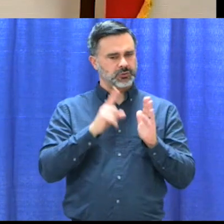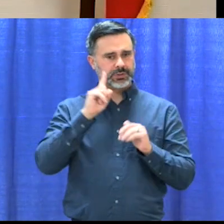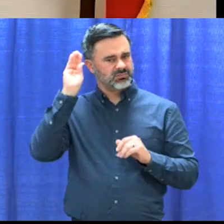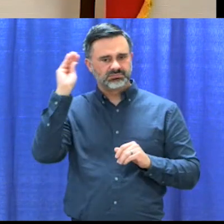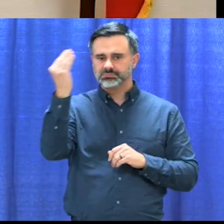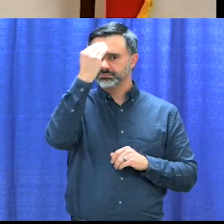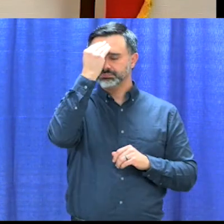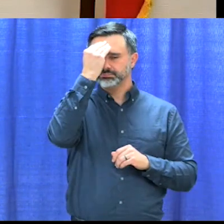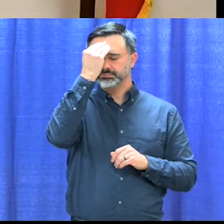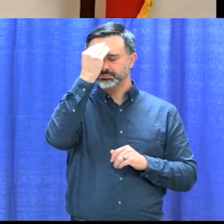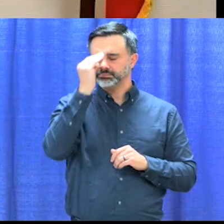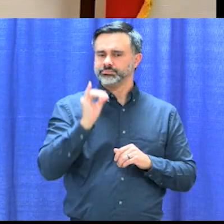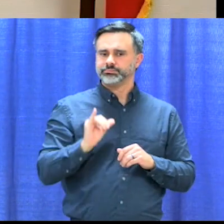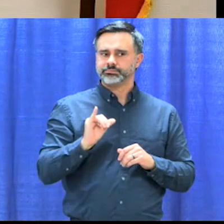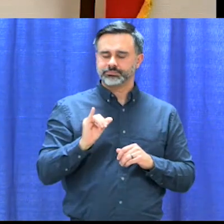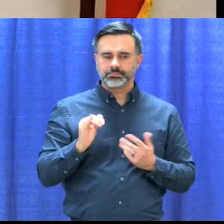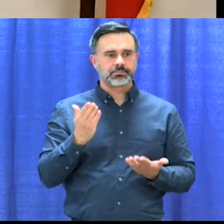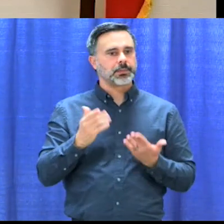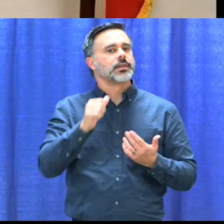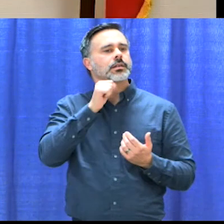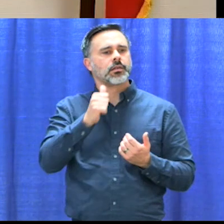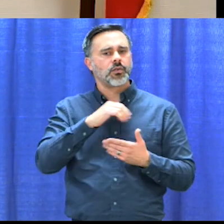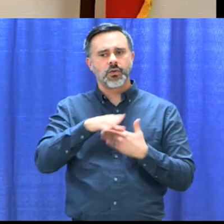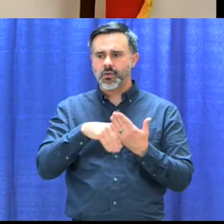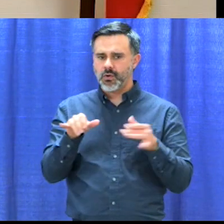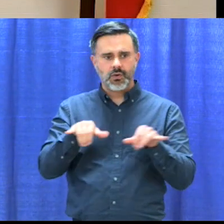aren't together in one place because we are trying to role model the importance of social